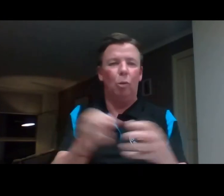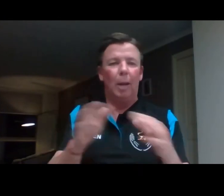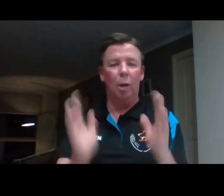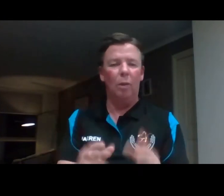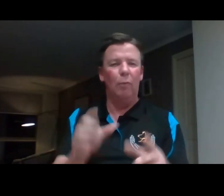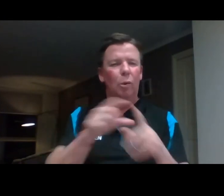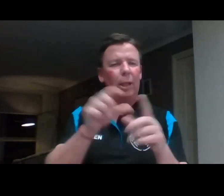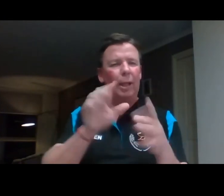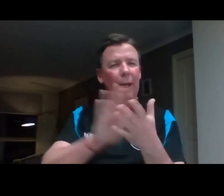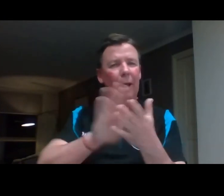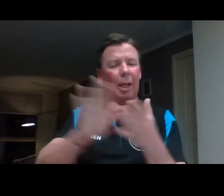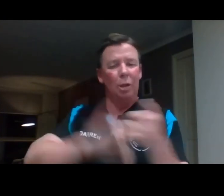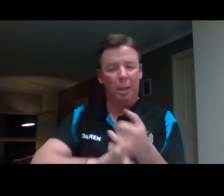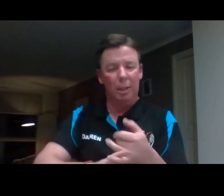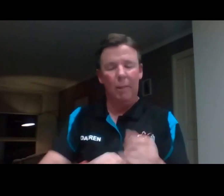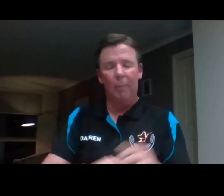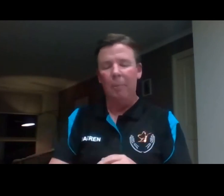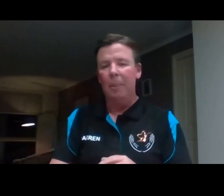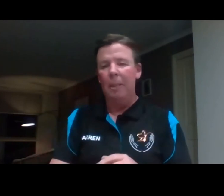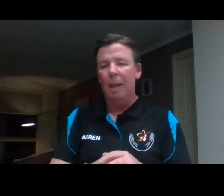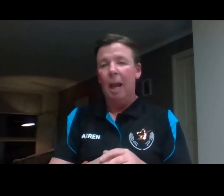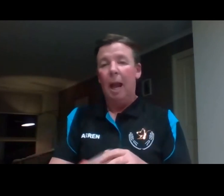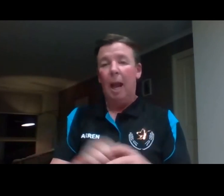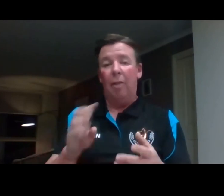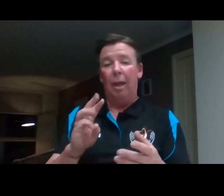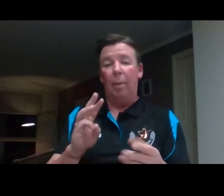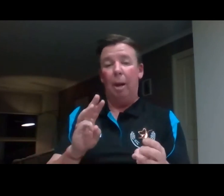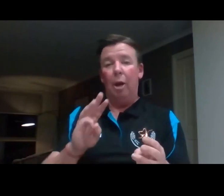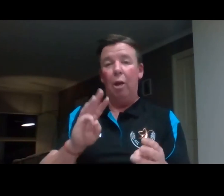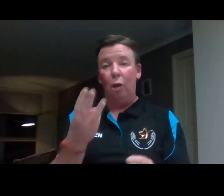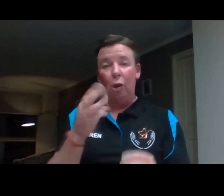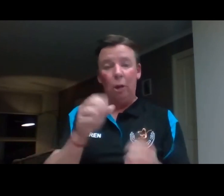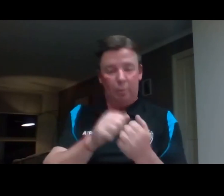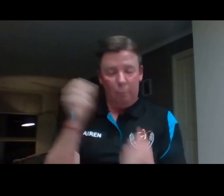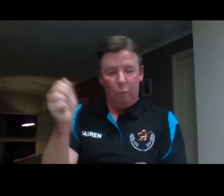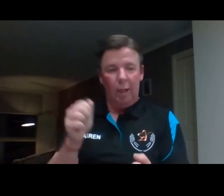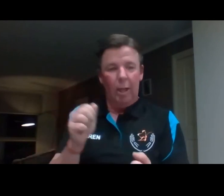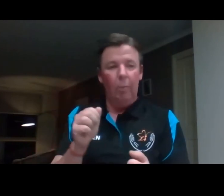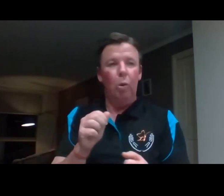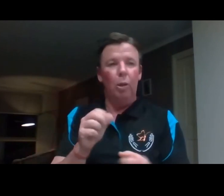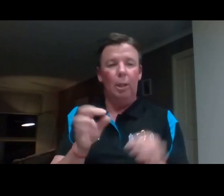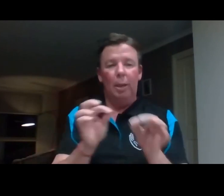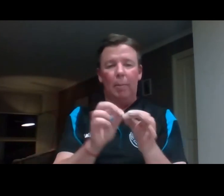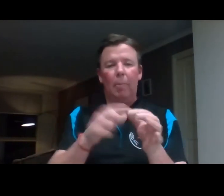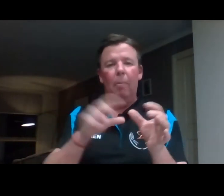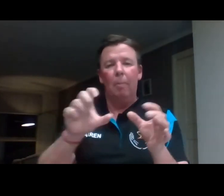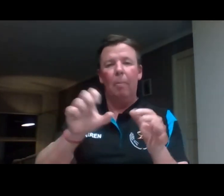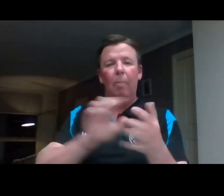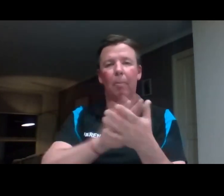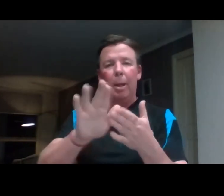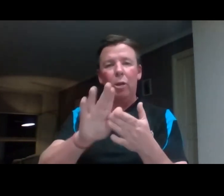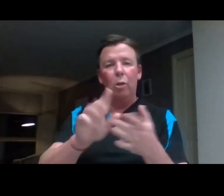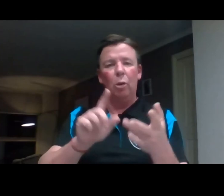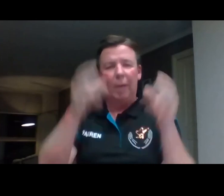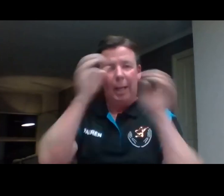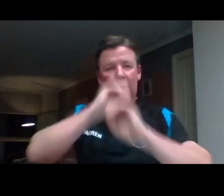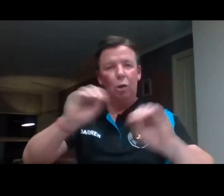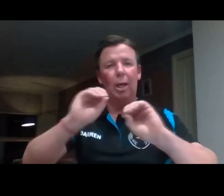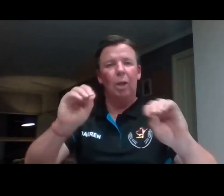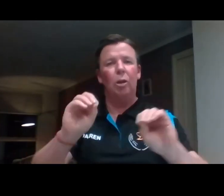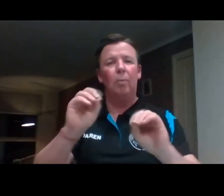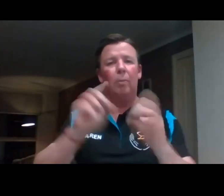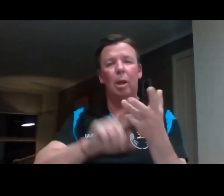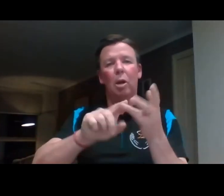with the DHHS and then my third degree was a bachelor of education to learn Auslan.